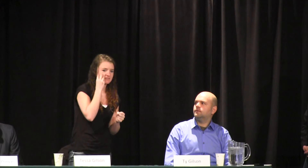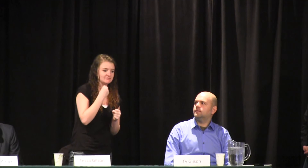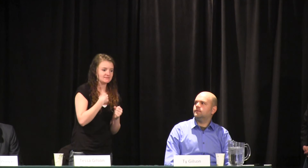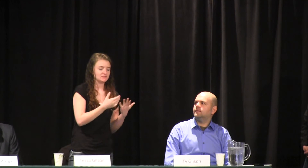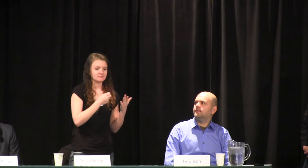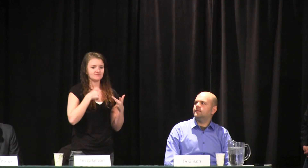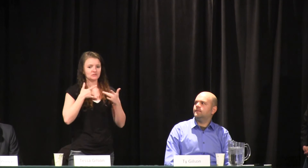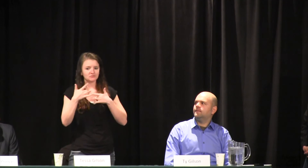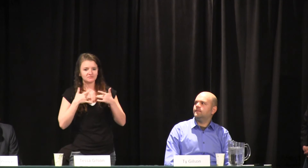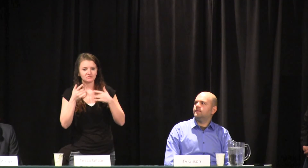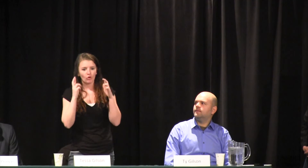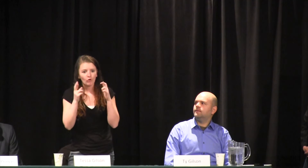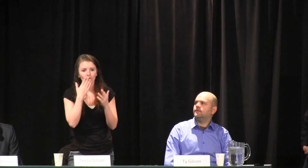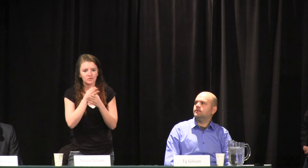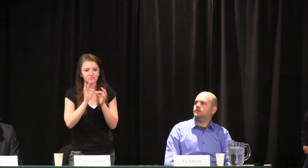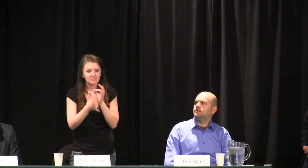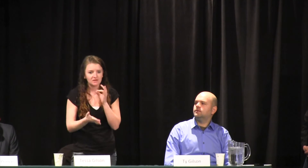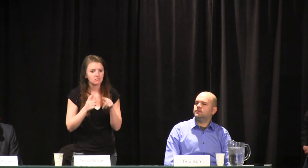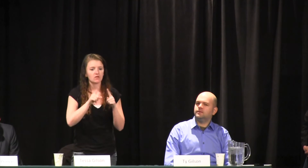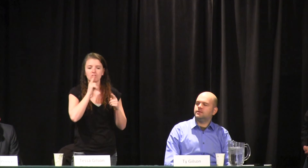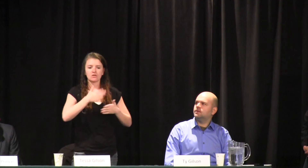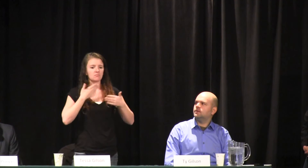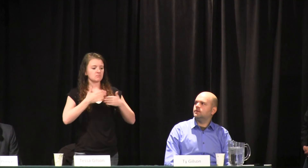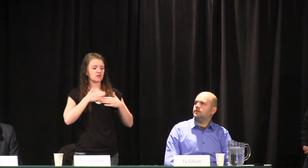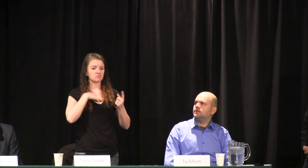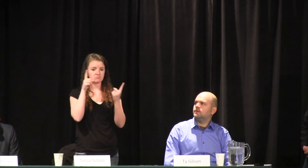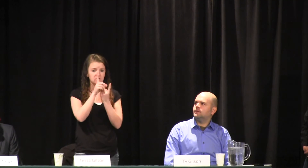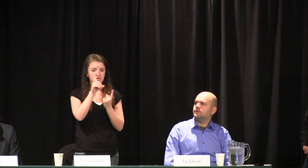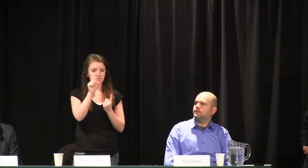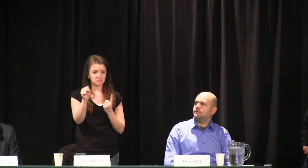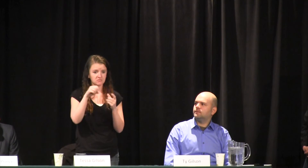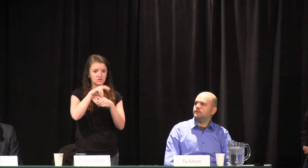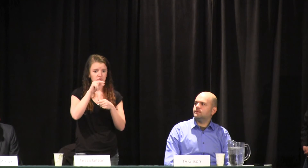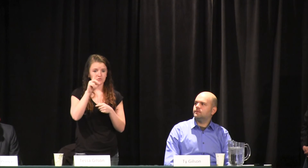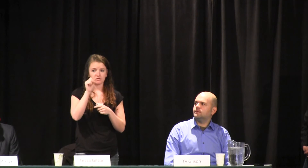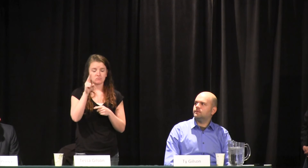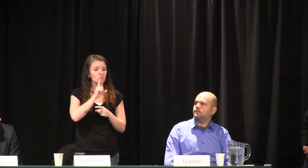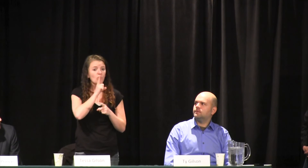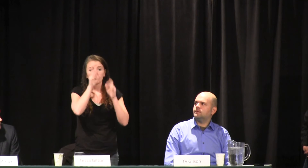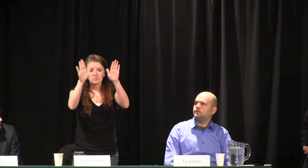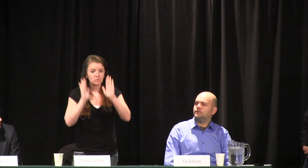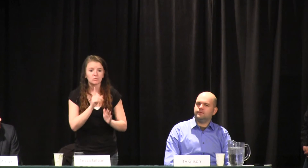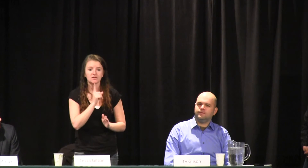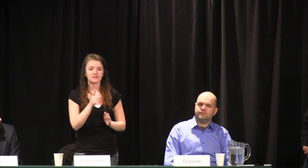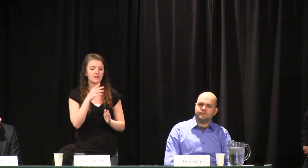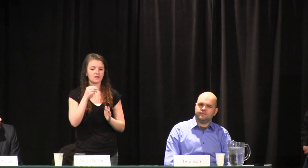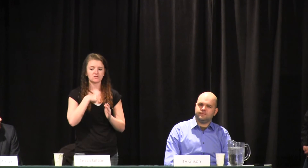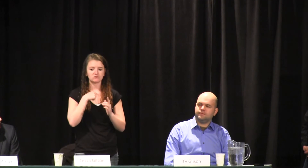to North Dakota State University because what would the experience be like. I met with the disability services advisor